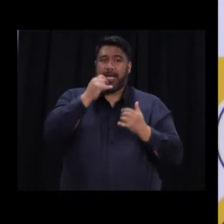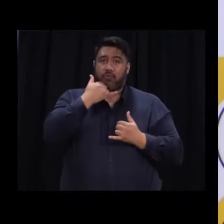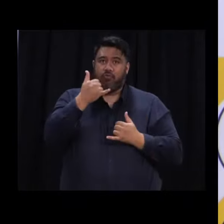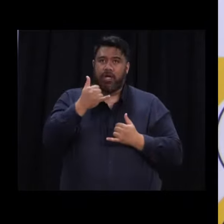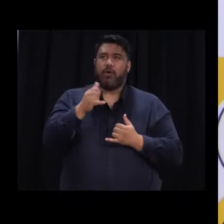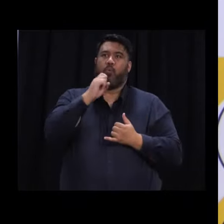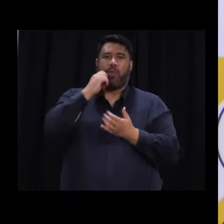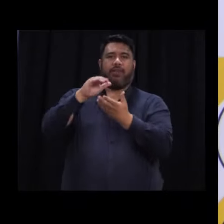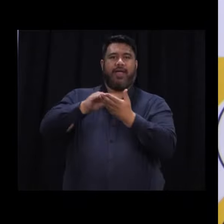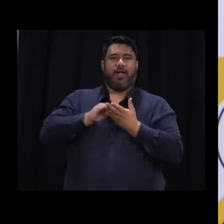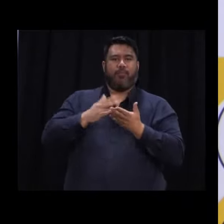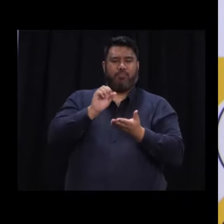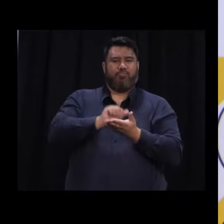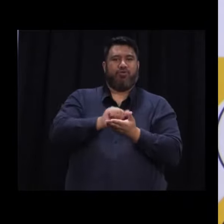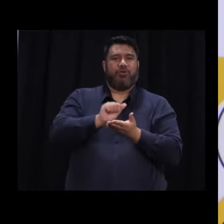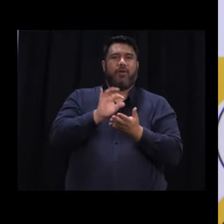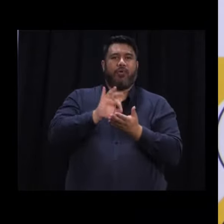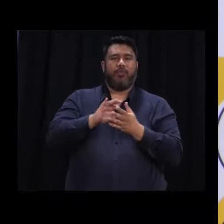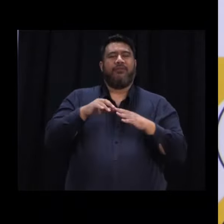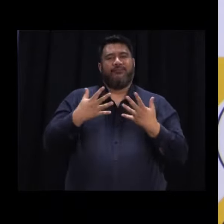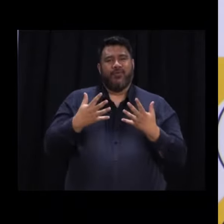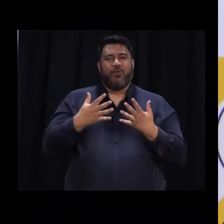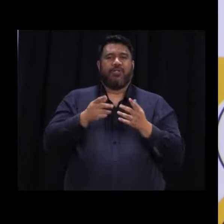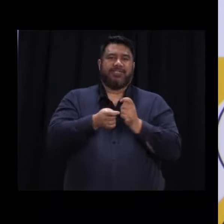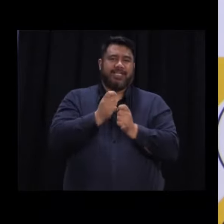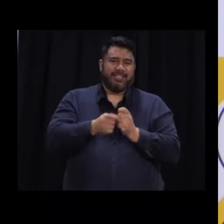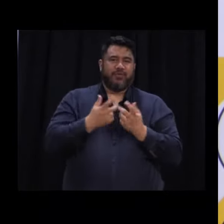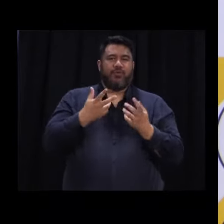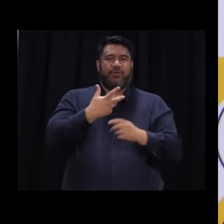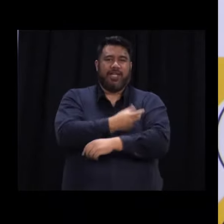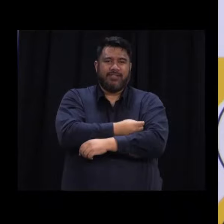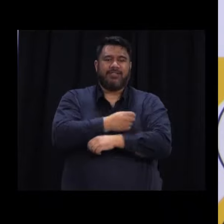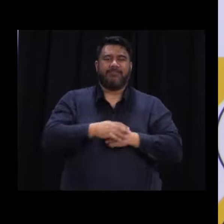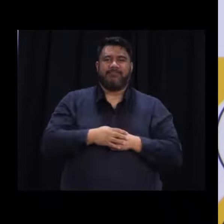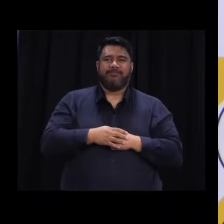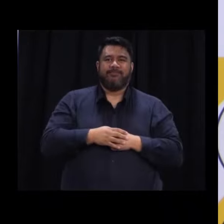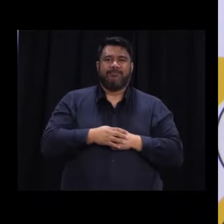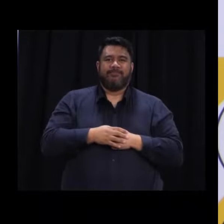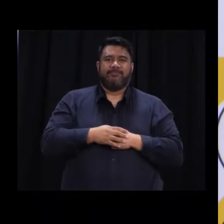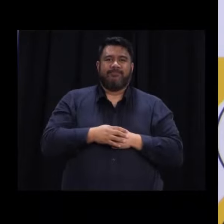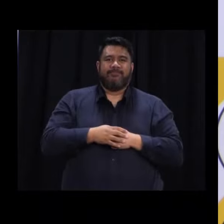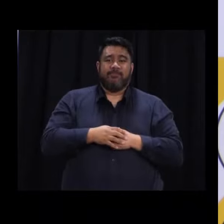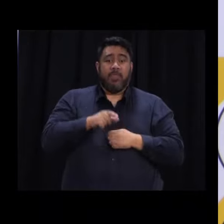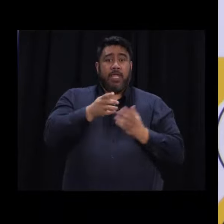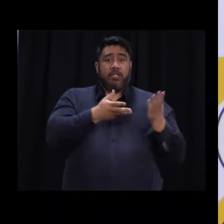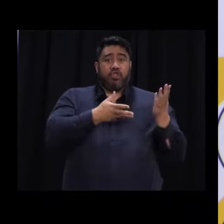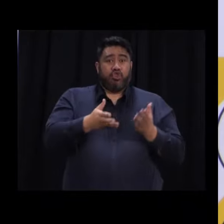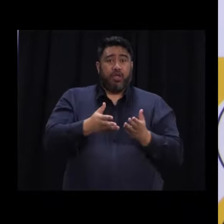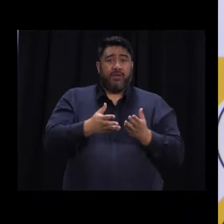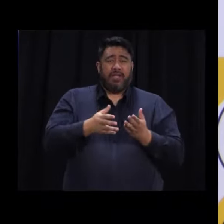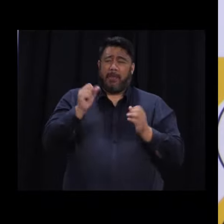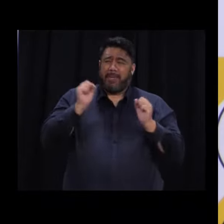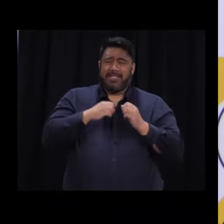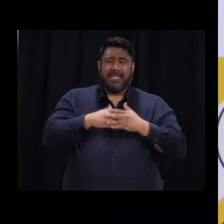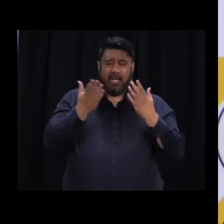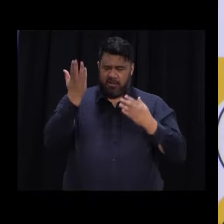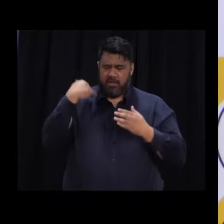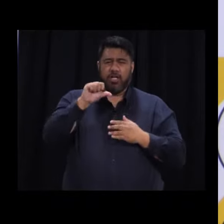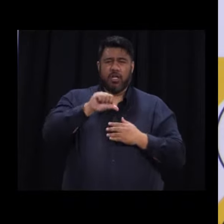contact tracing and more than